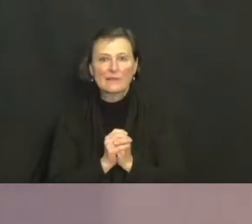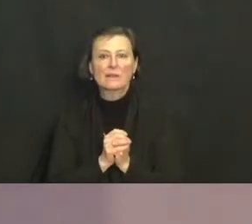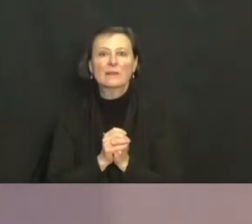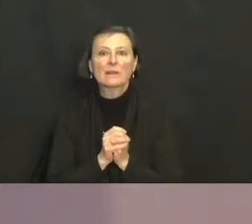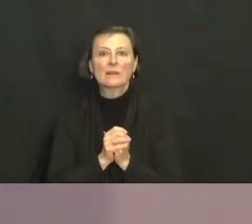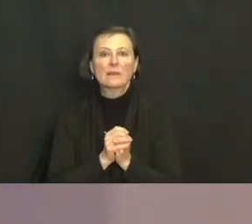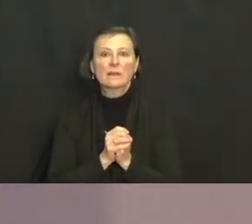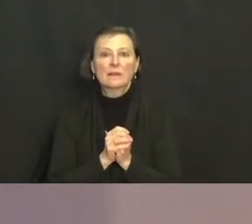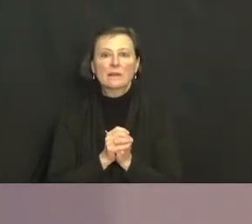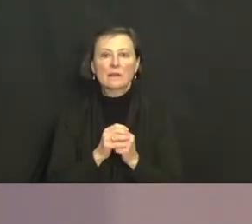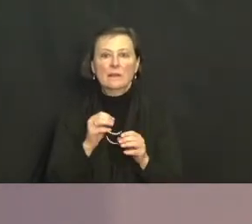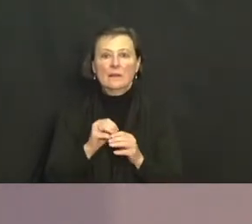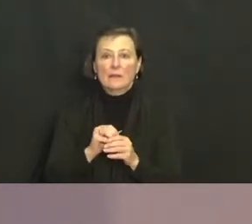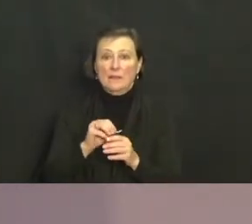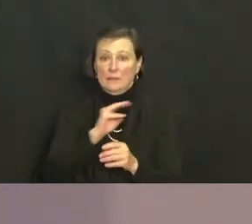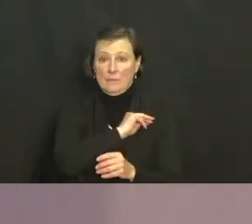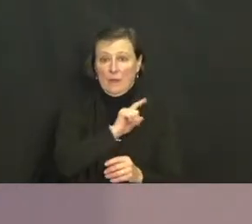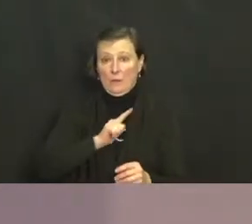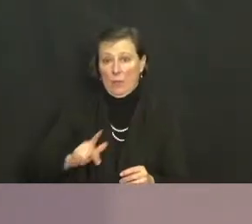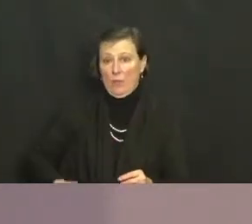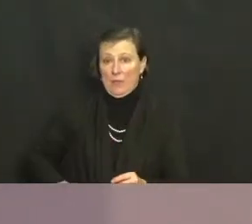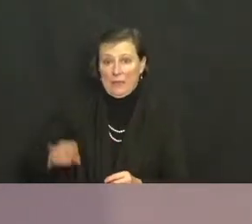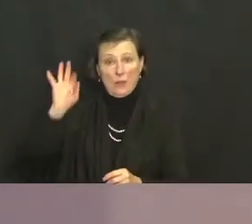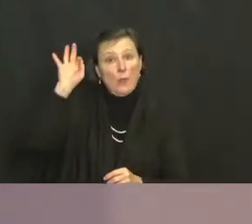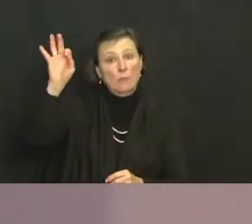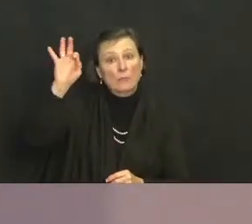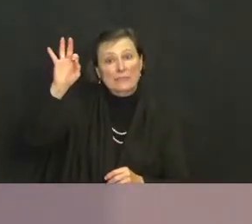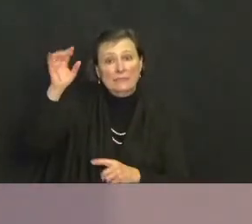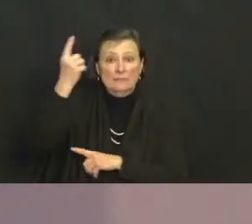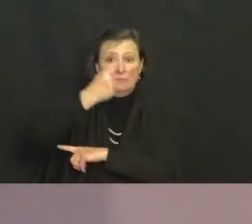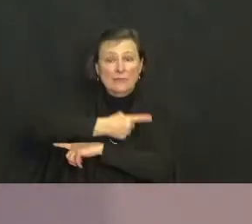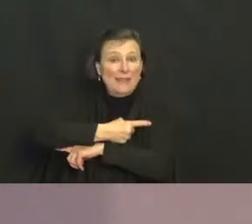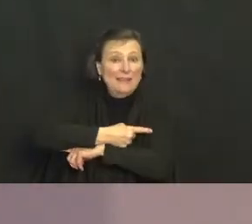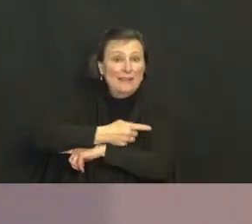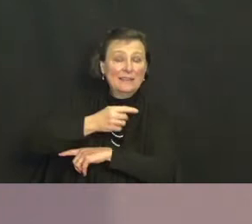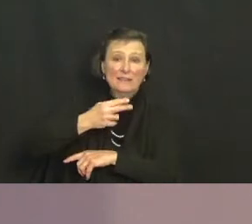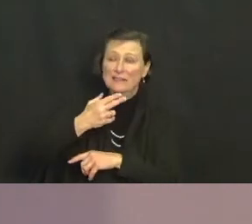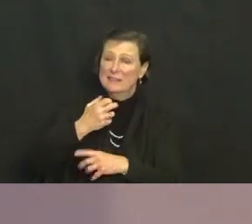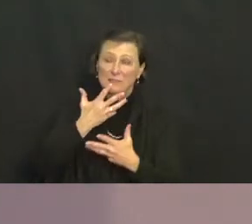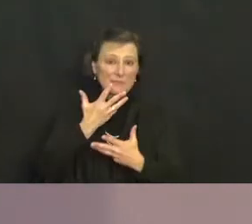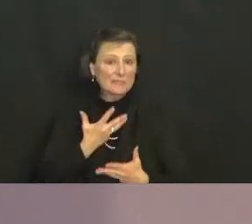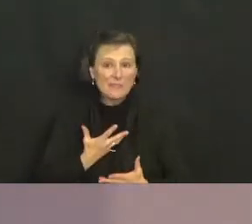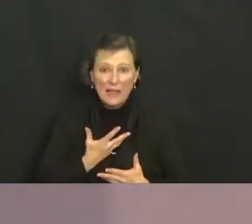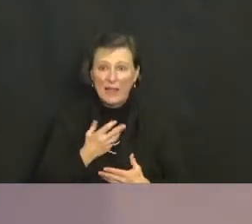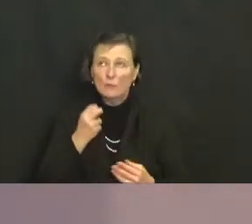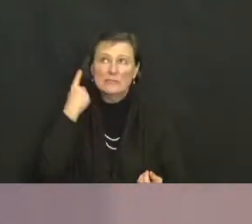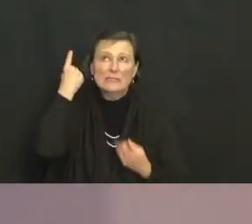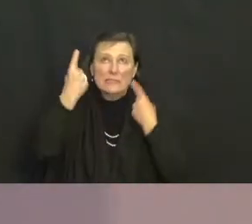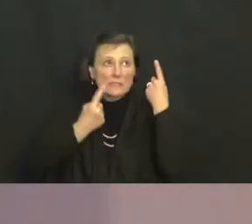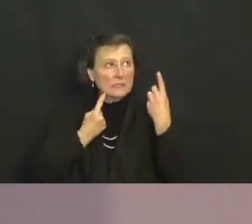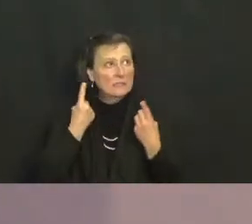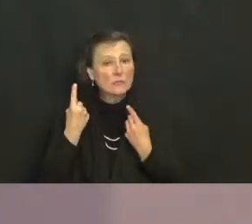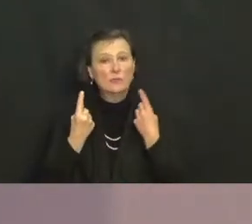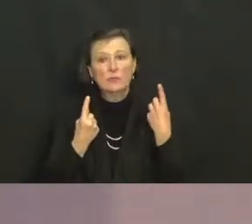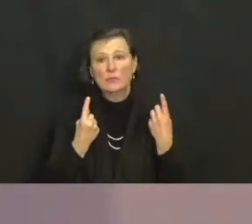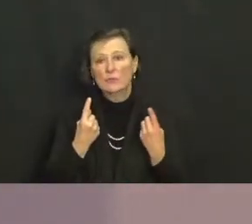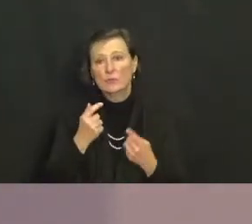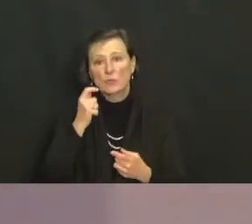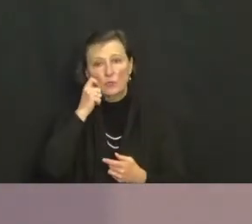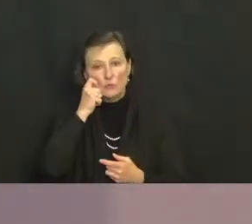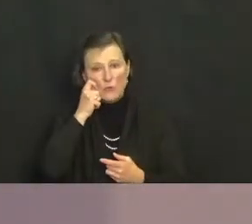In his seminary days, King despaired when he considered all the racial and social and